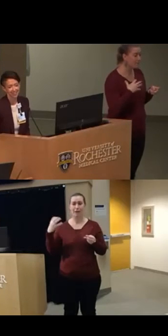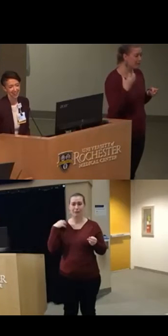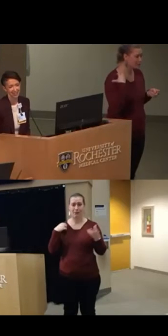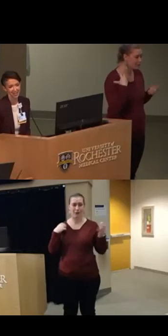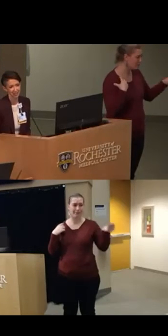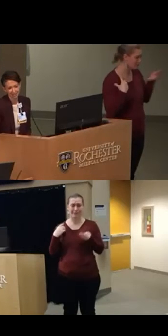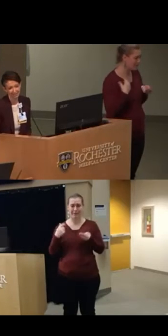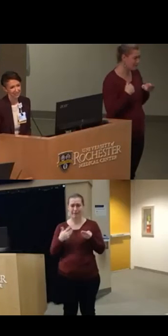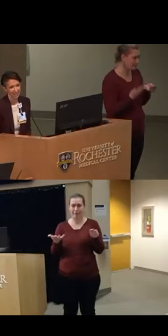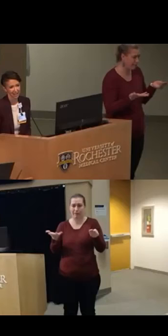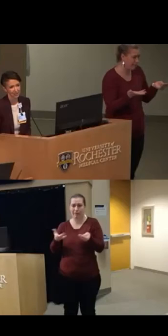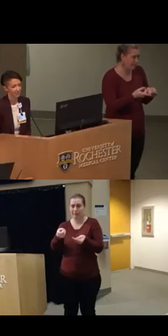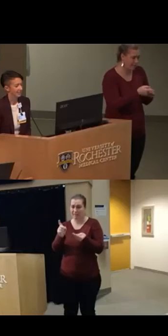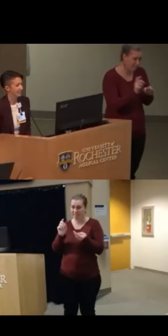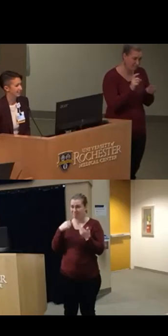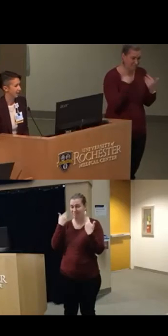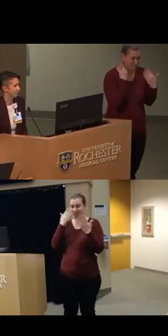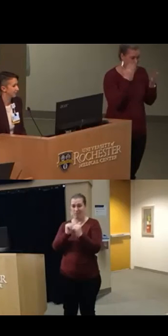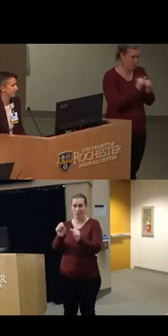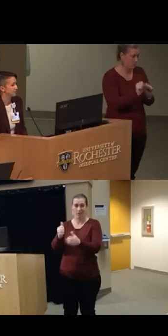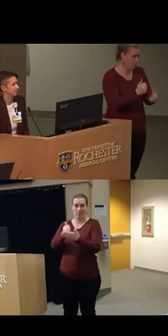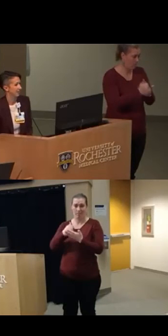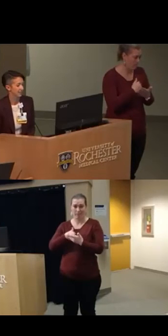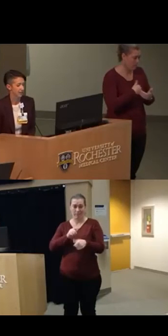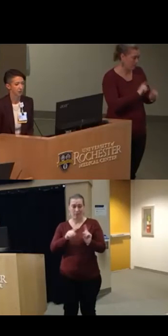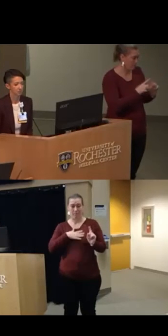know how you can help me um but they said I need to come and see you because I let them know I'm